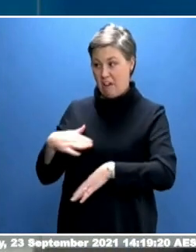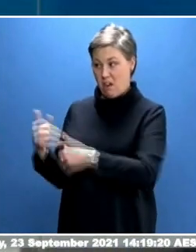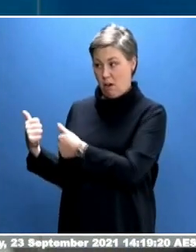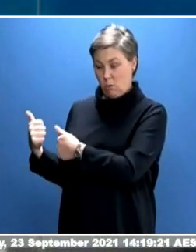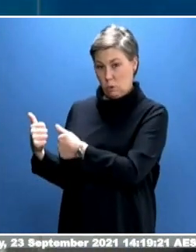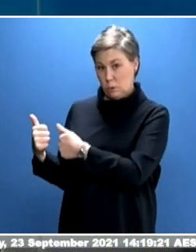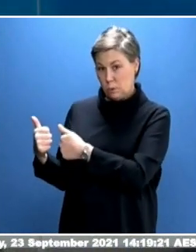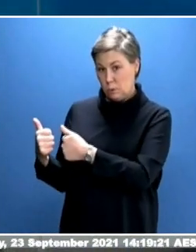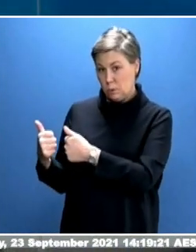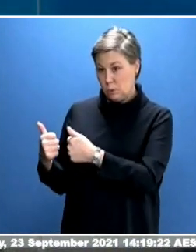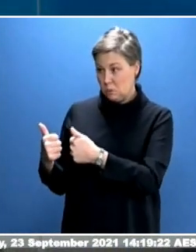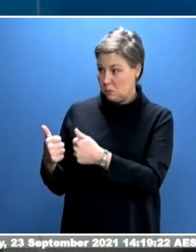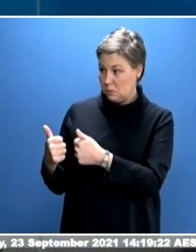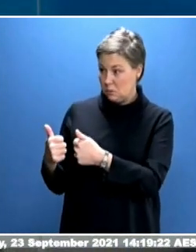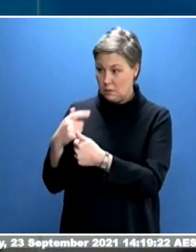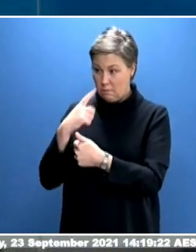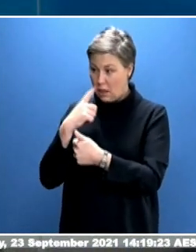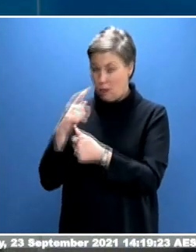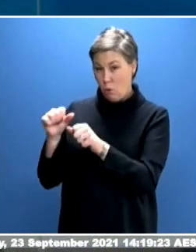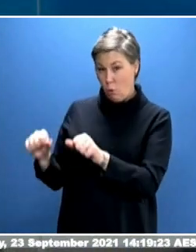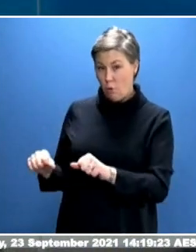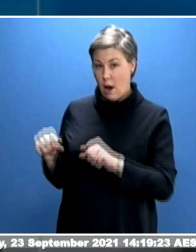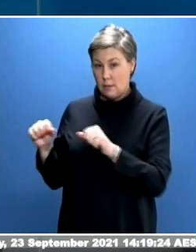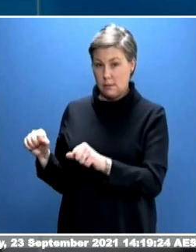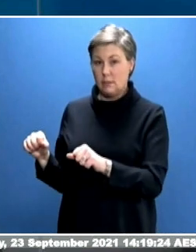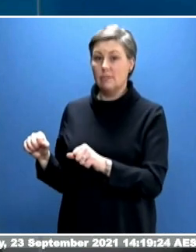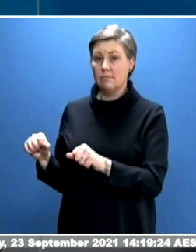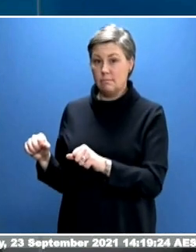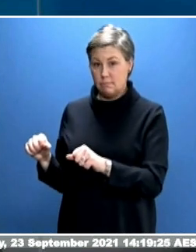progress to an area where the young people will go out for outings.